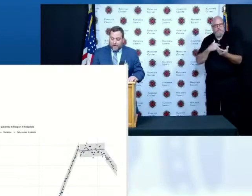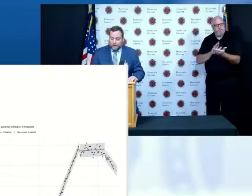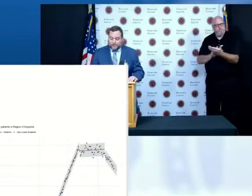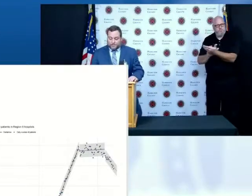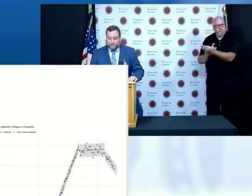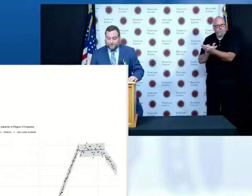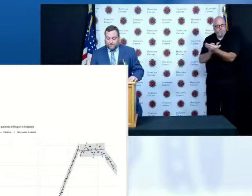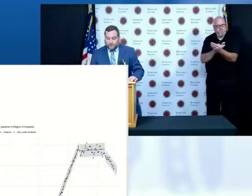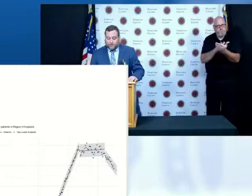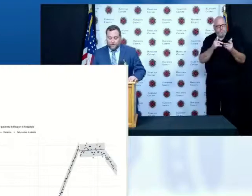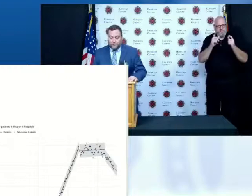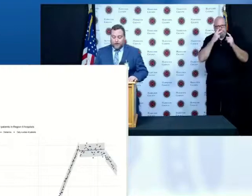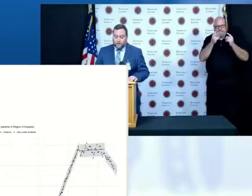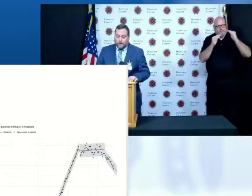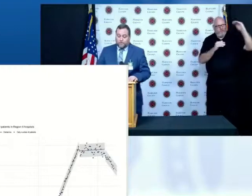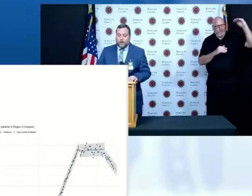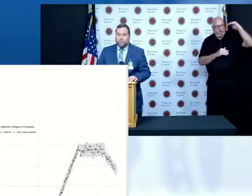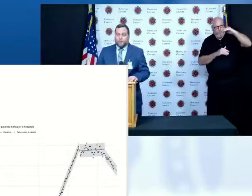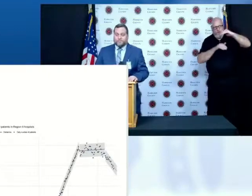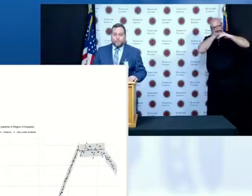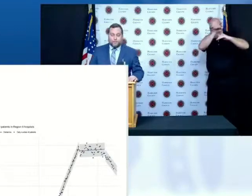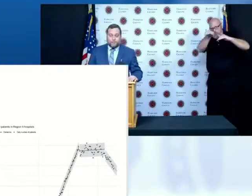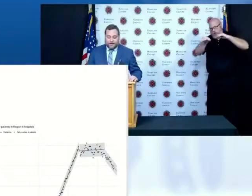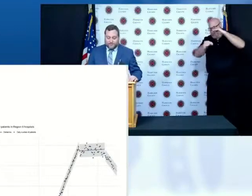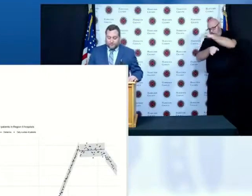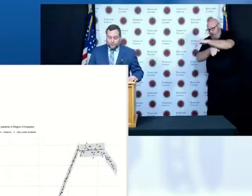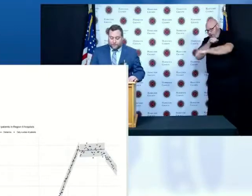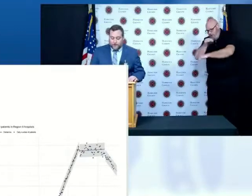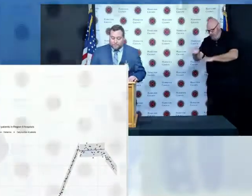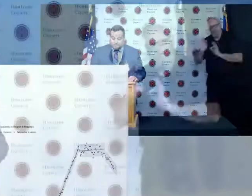like to shift and talk a little bit now about what's happening with vaccine within Hamilton